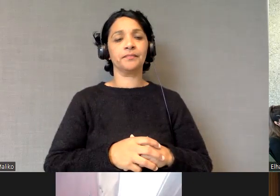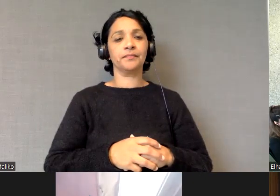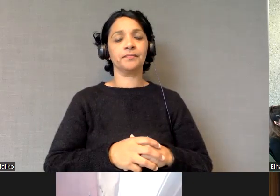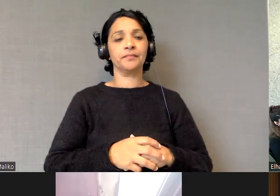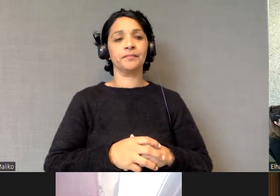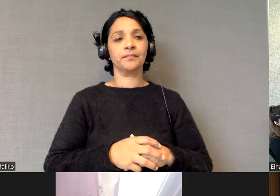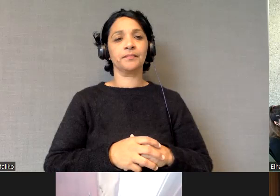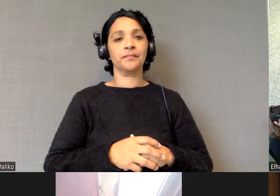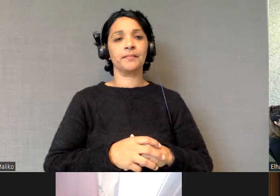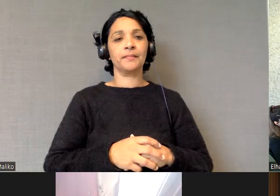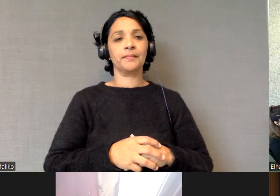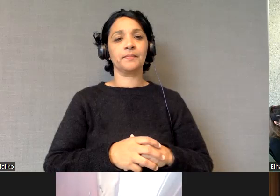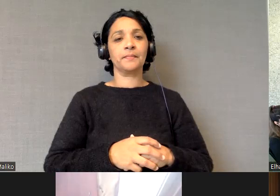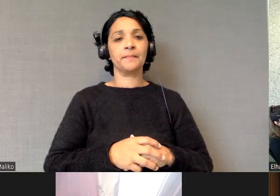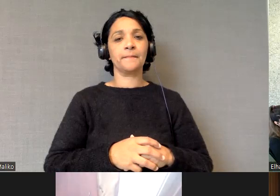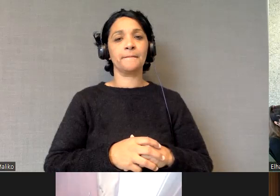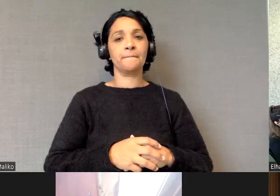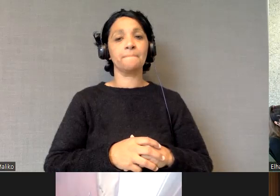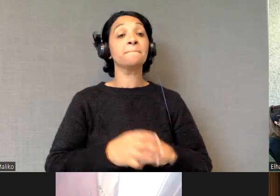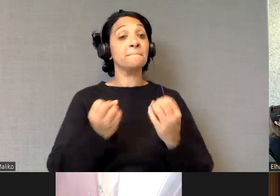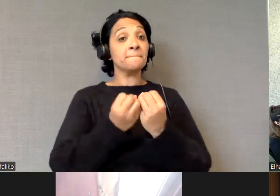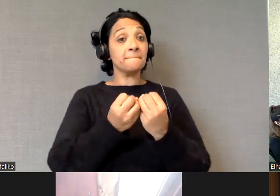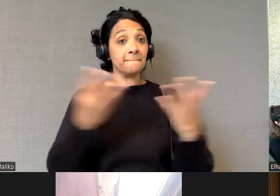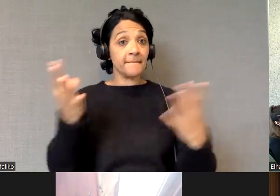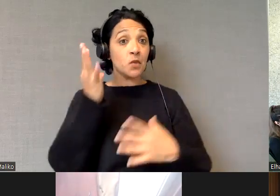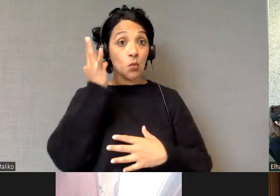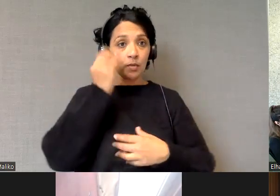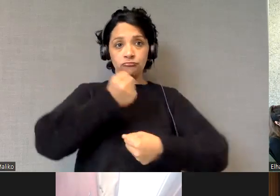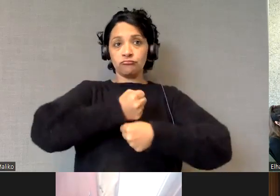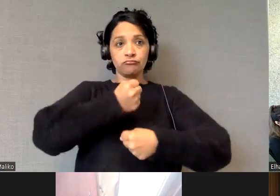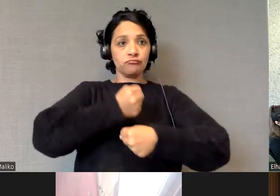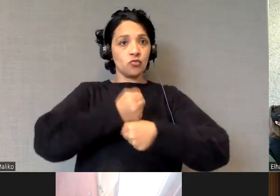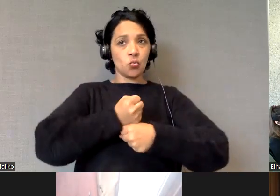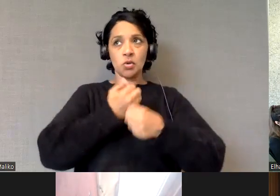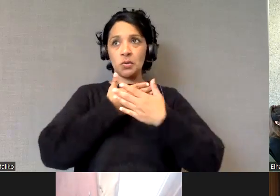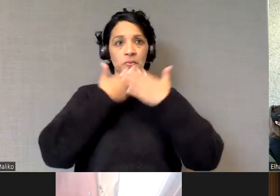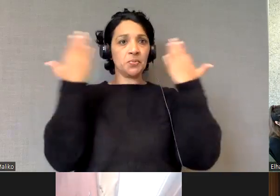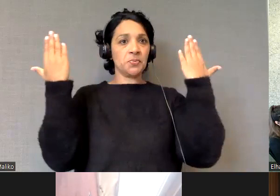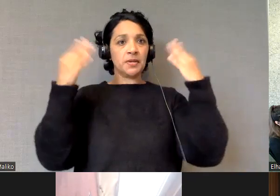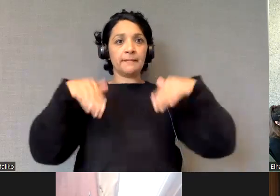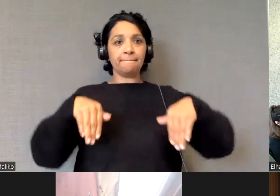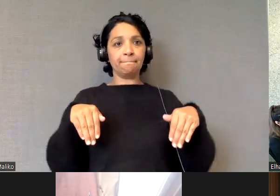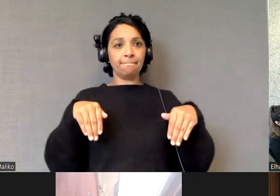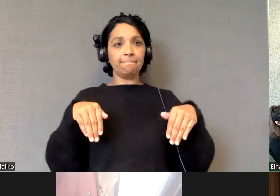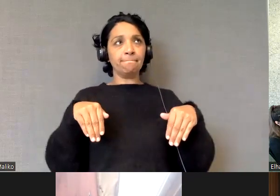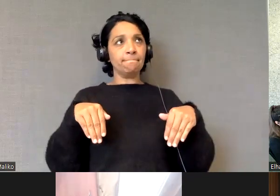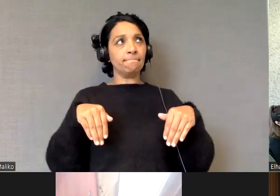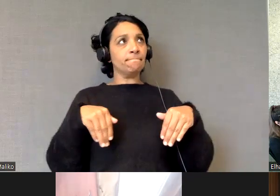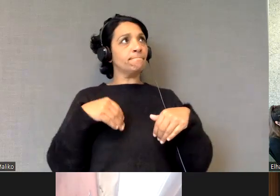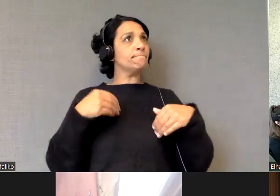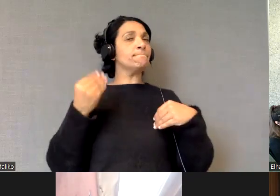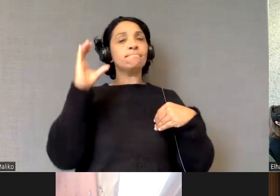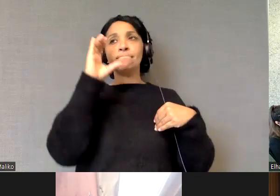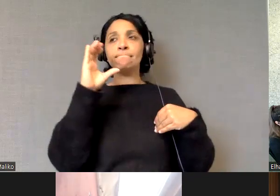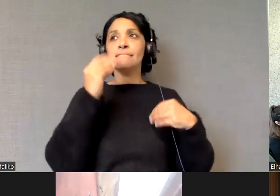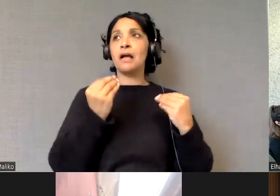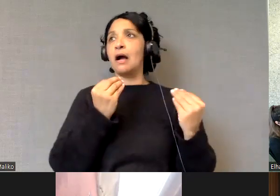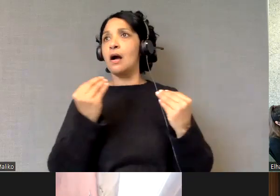have been unwillingly, because of means to, looking for means of existence or survival